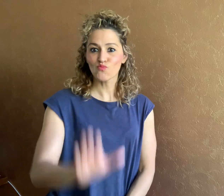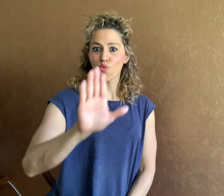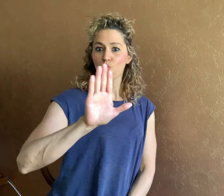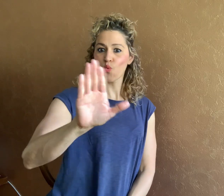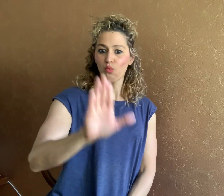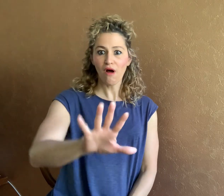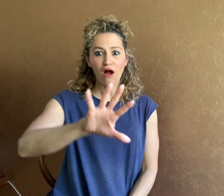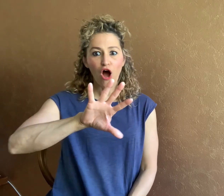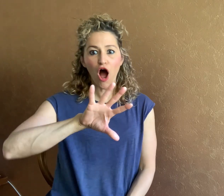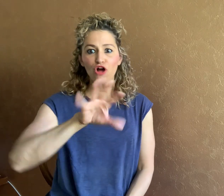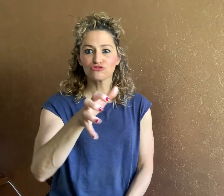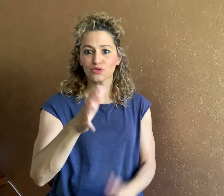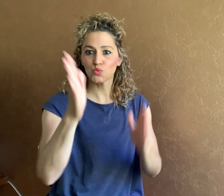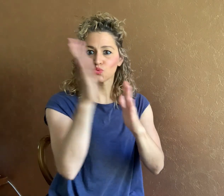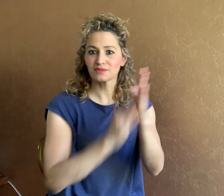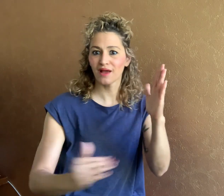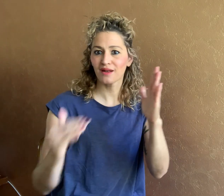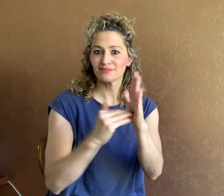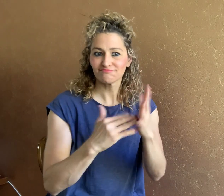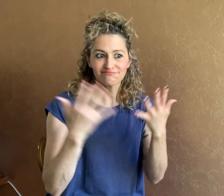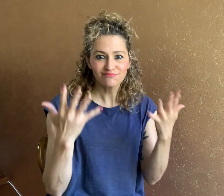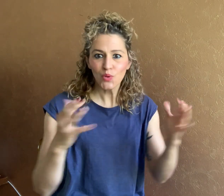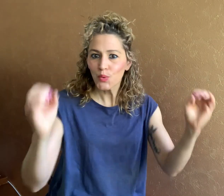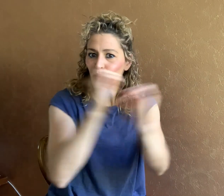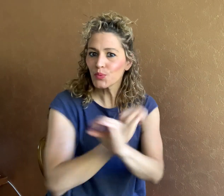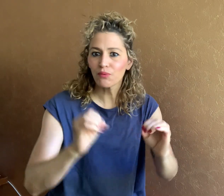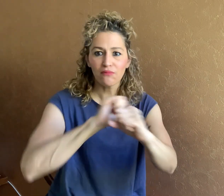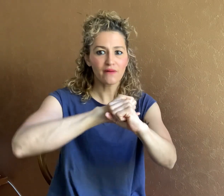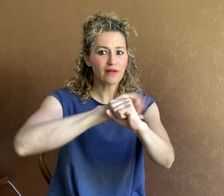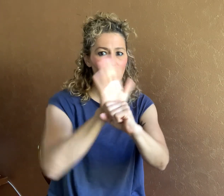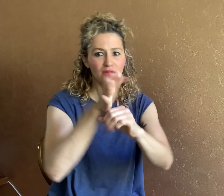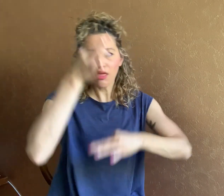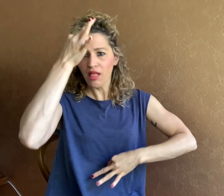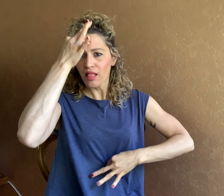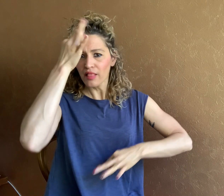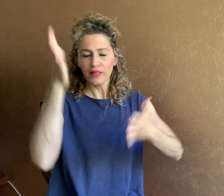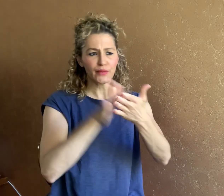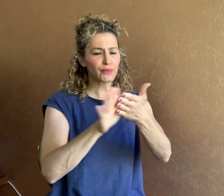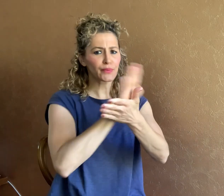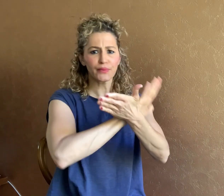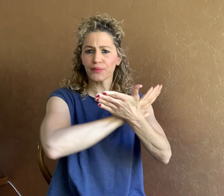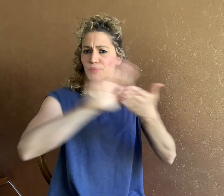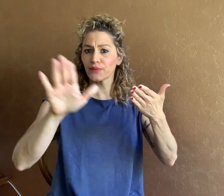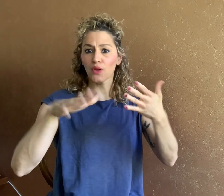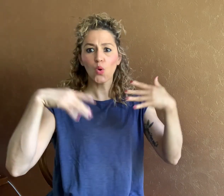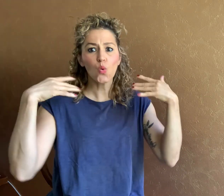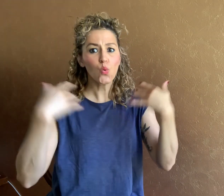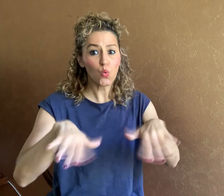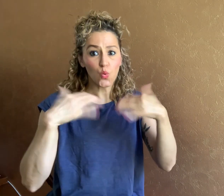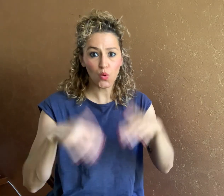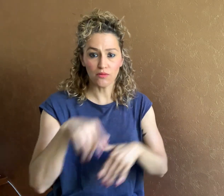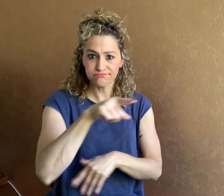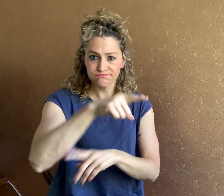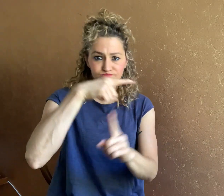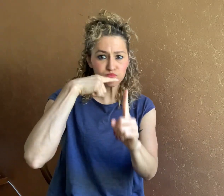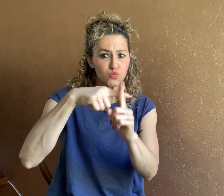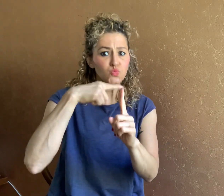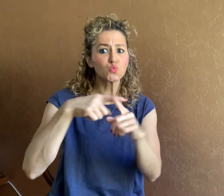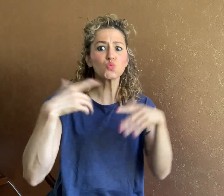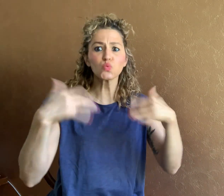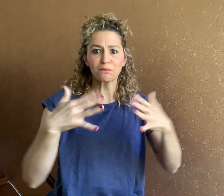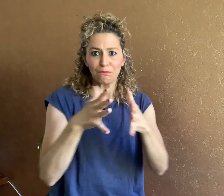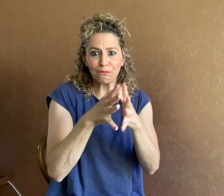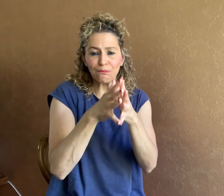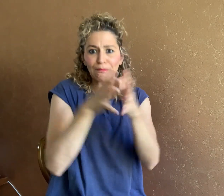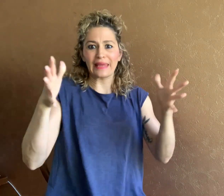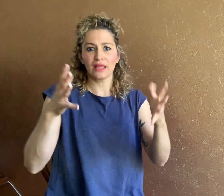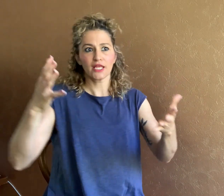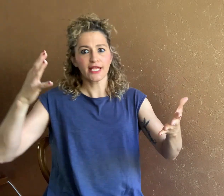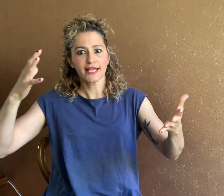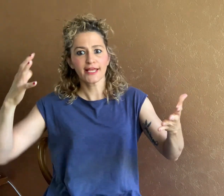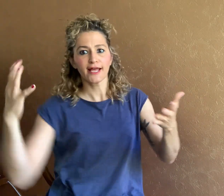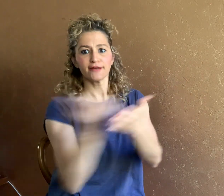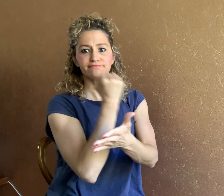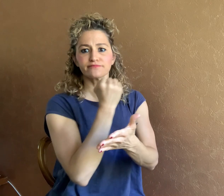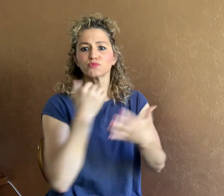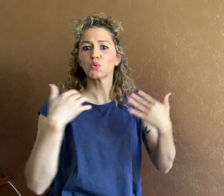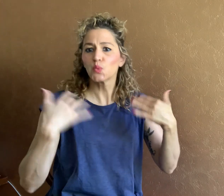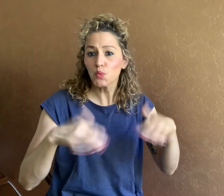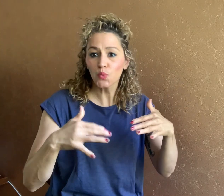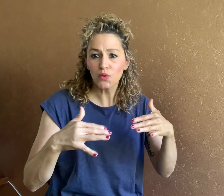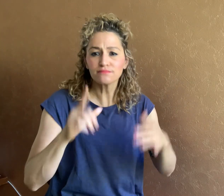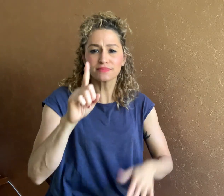Your country is now free from the virus's which is quite an accomplishment.